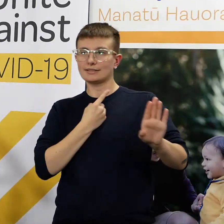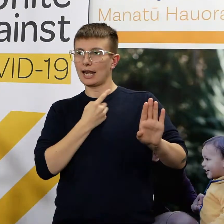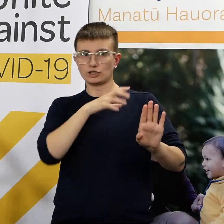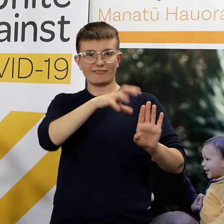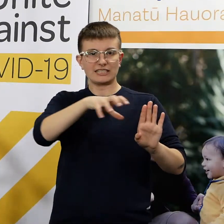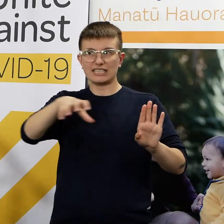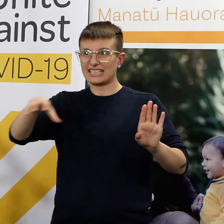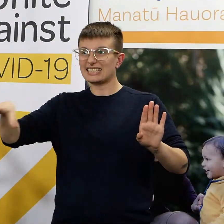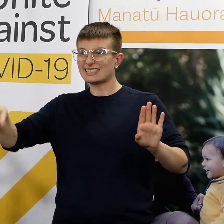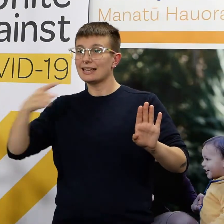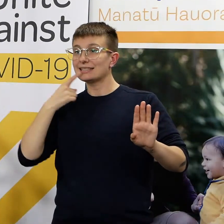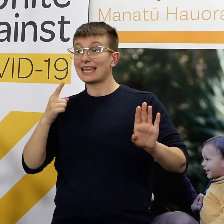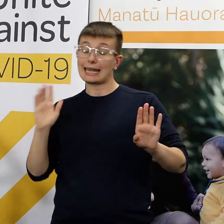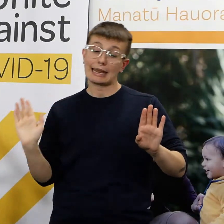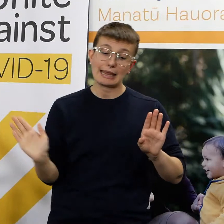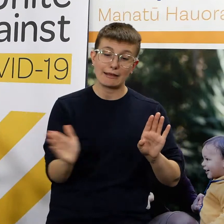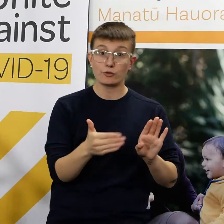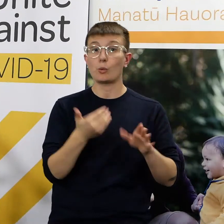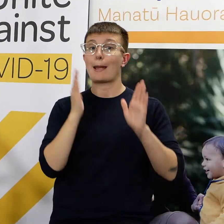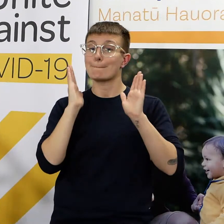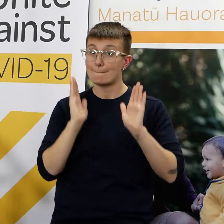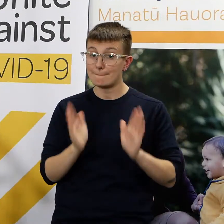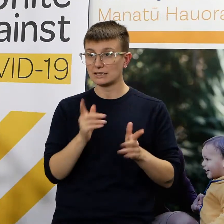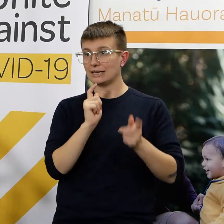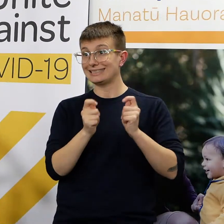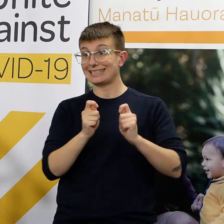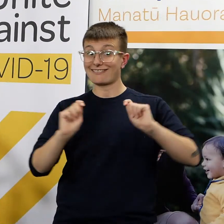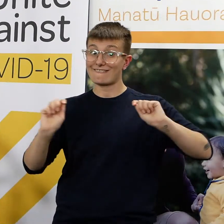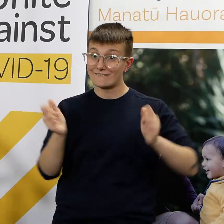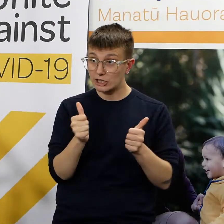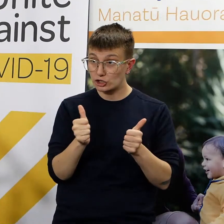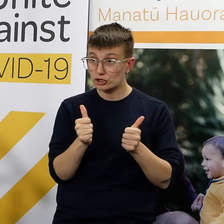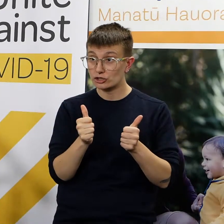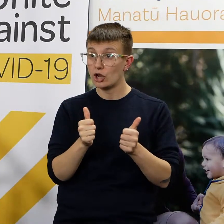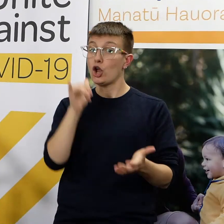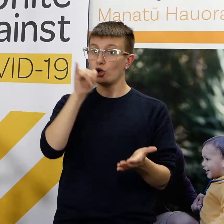Just to clarify on that quickly. I'm sorry to follow up, were those rules were in place,